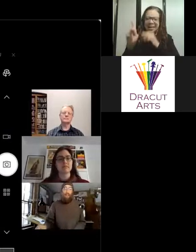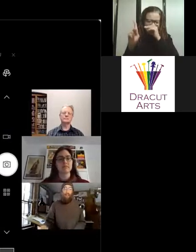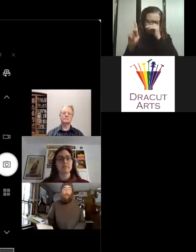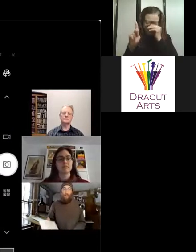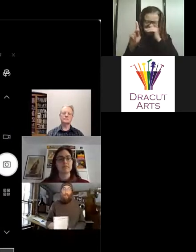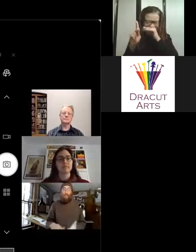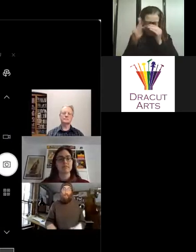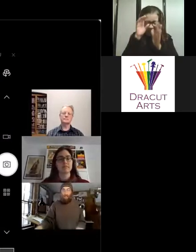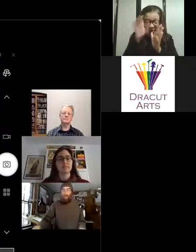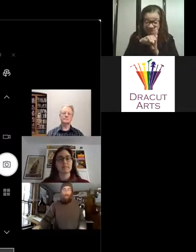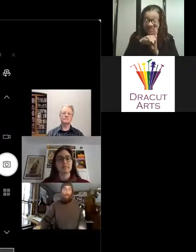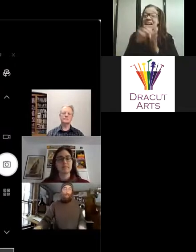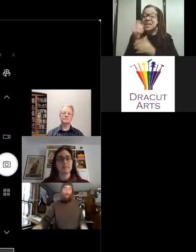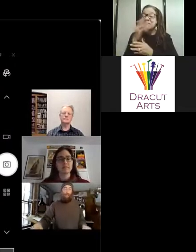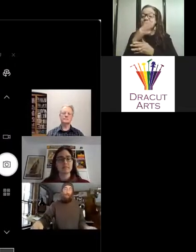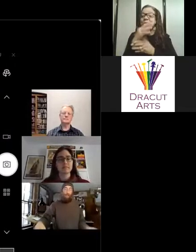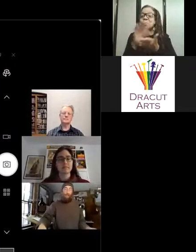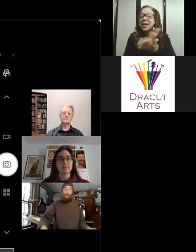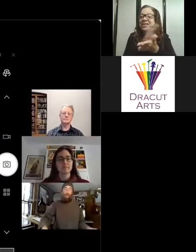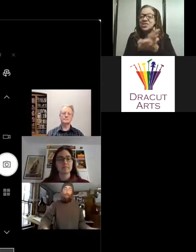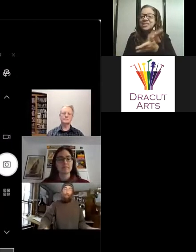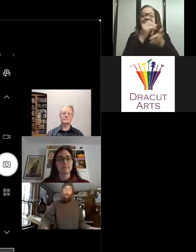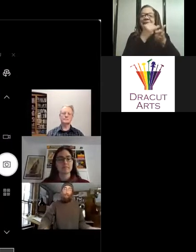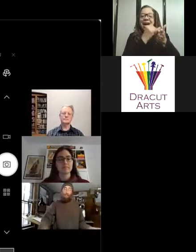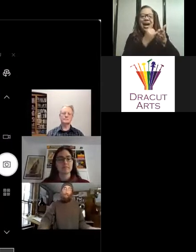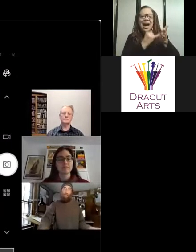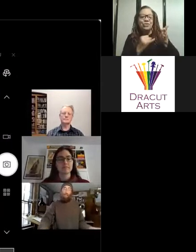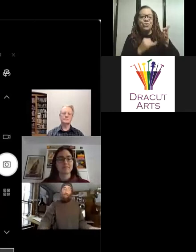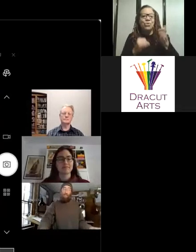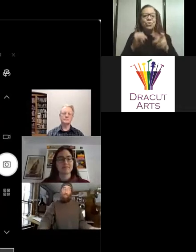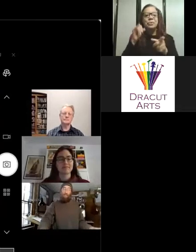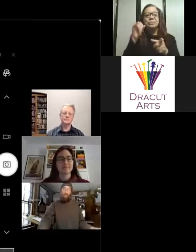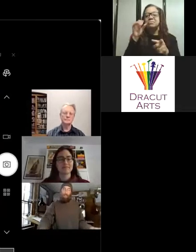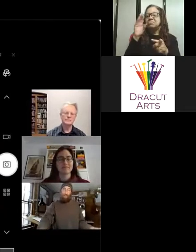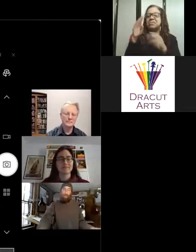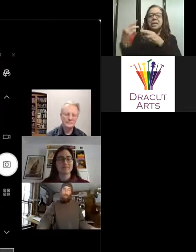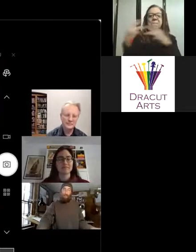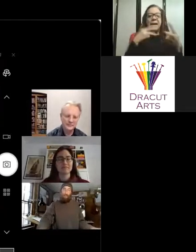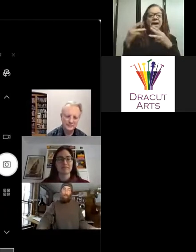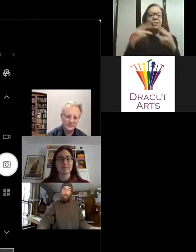couple pages, um, I drew the the battle of Balls Bluff as a stick figure, um, picture.